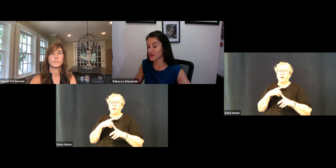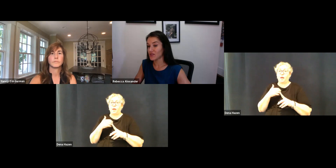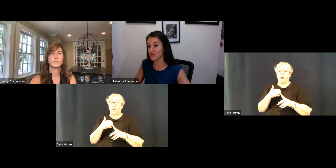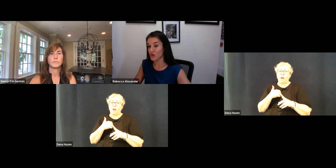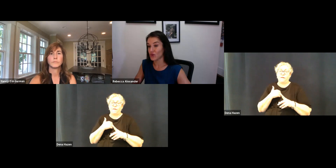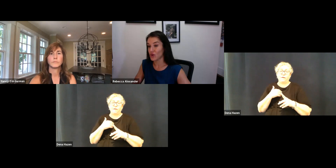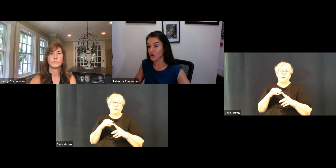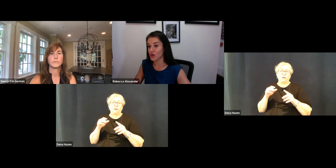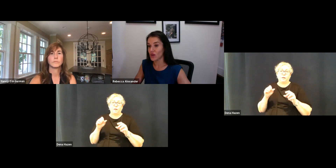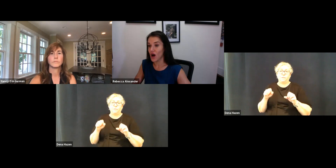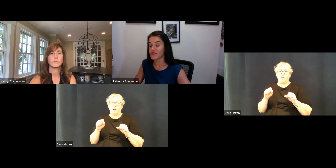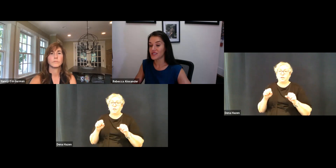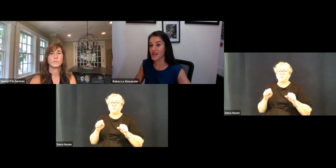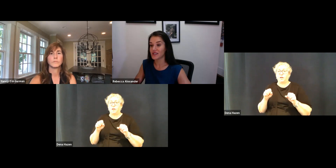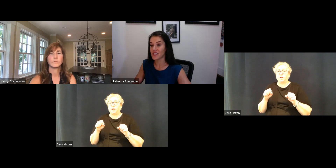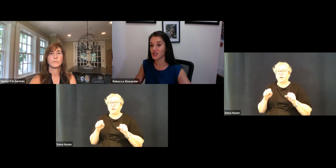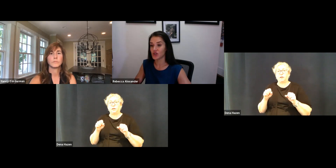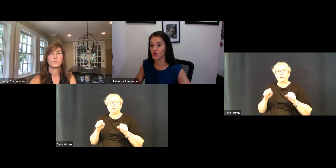think that for a lot of states they do